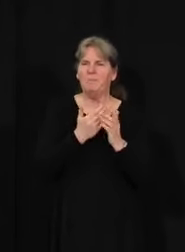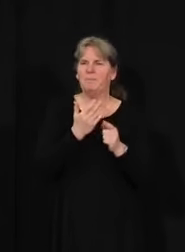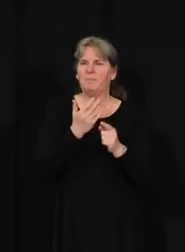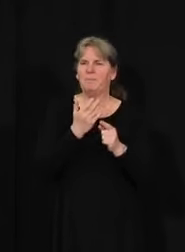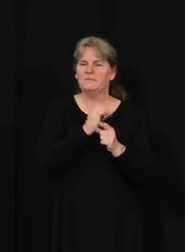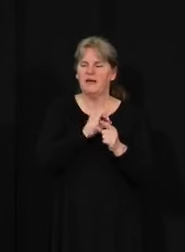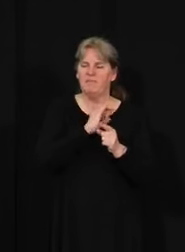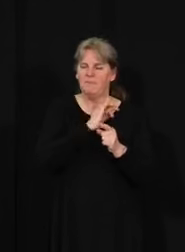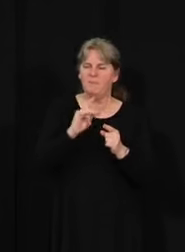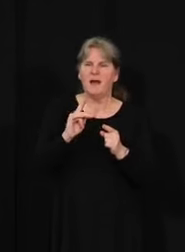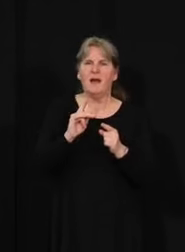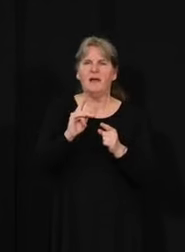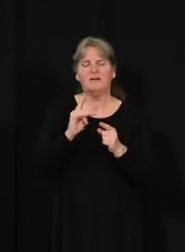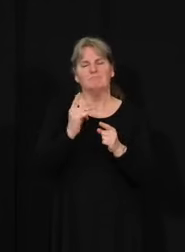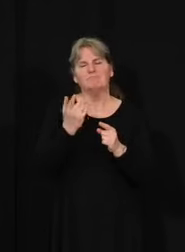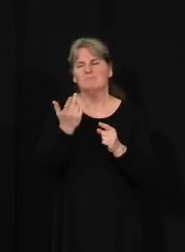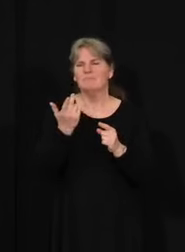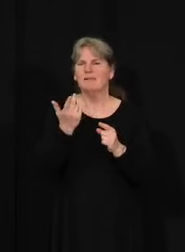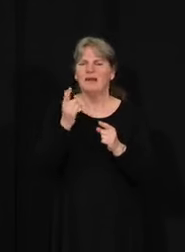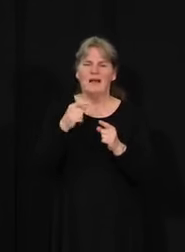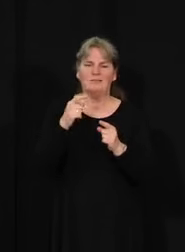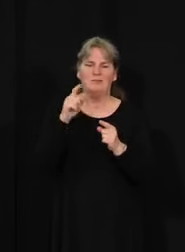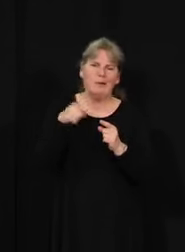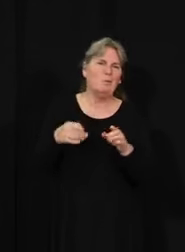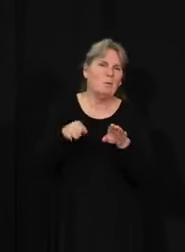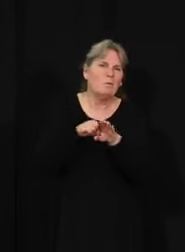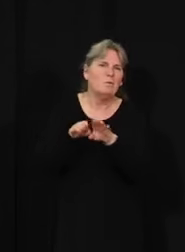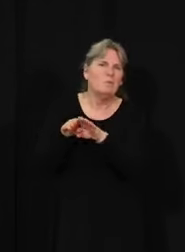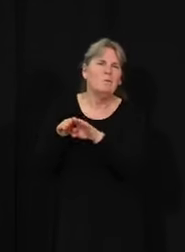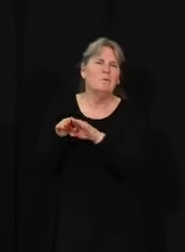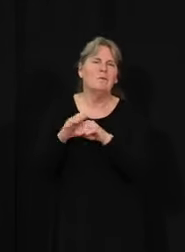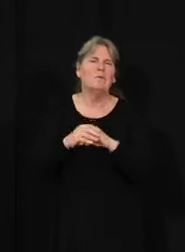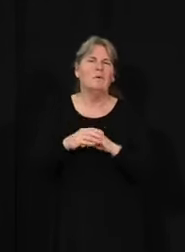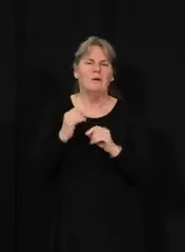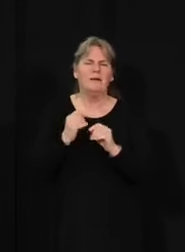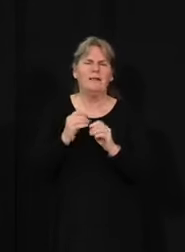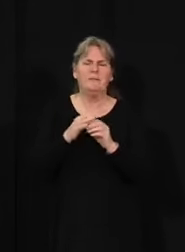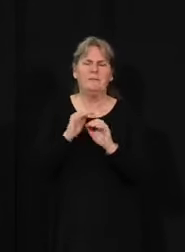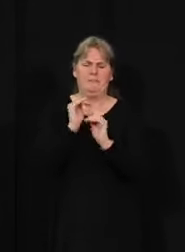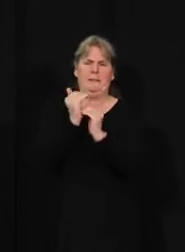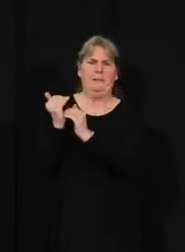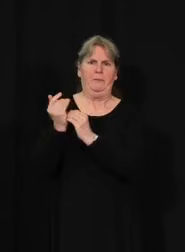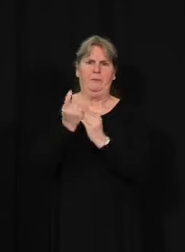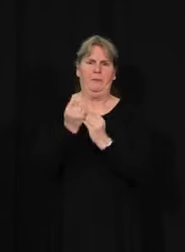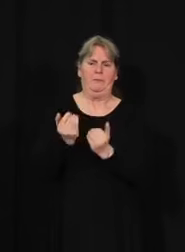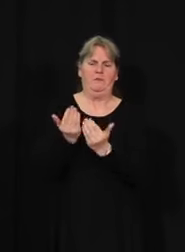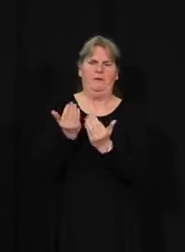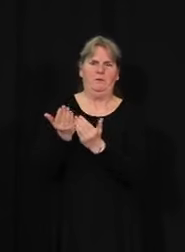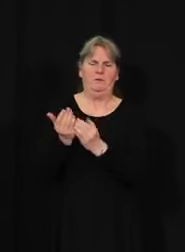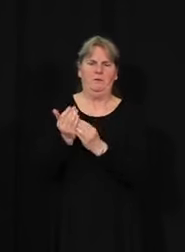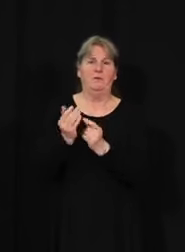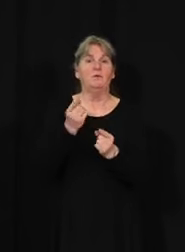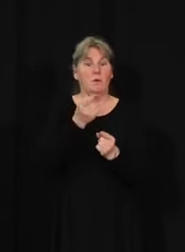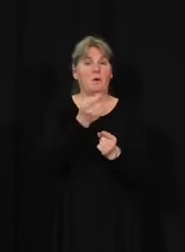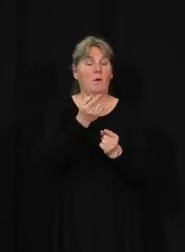where many of them had to close for various reasons or at least pullback. So giving that guidance based on